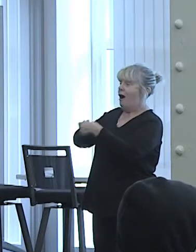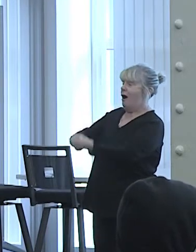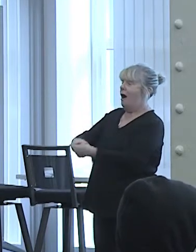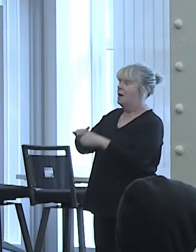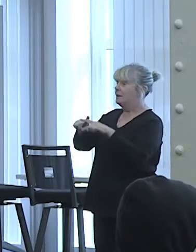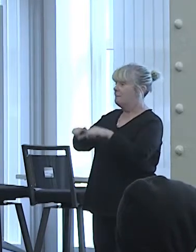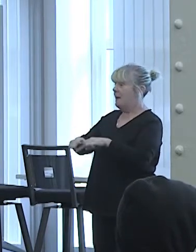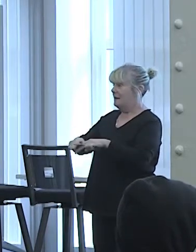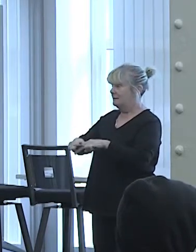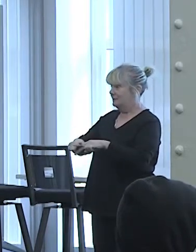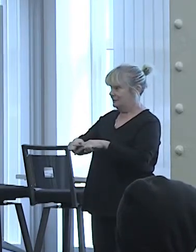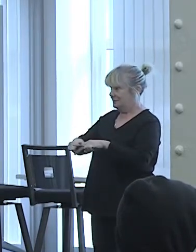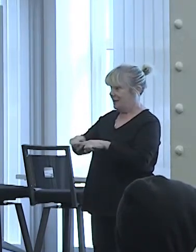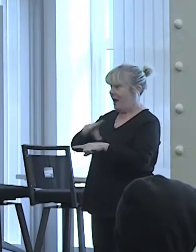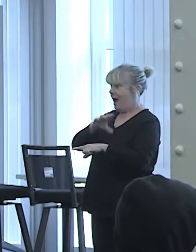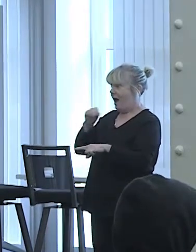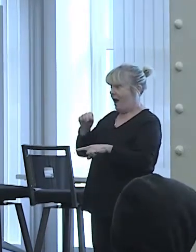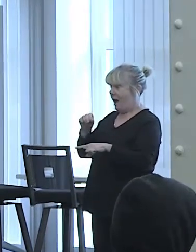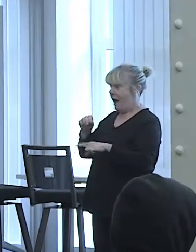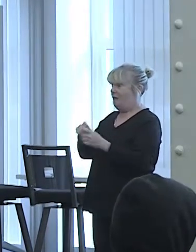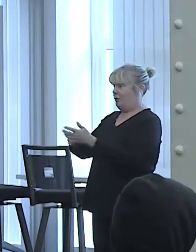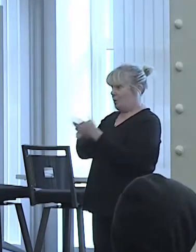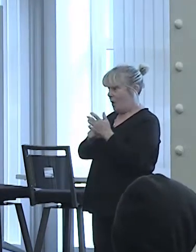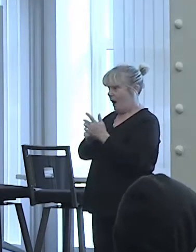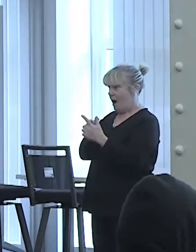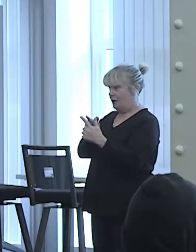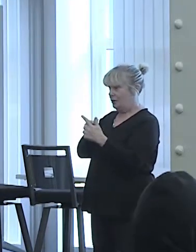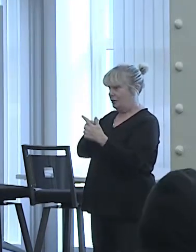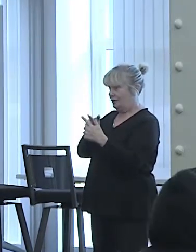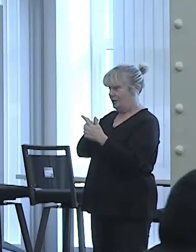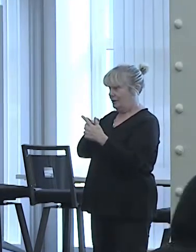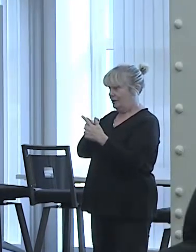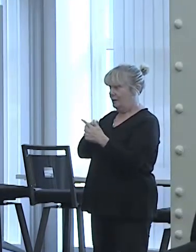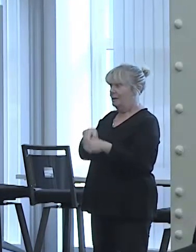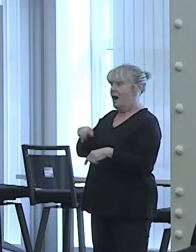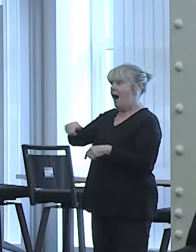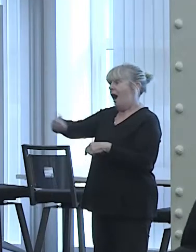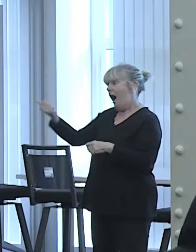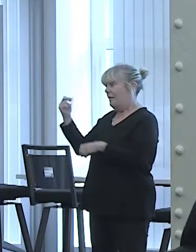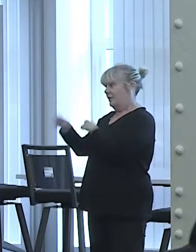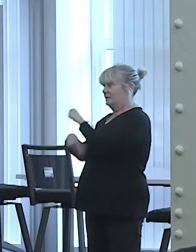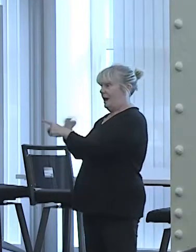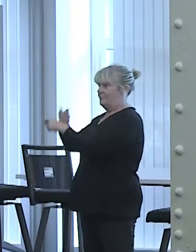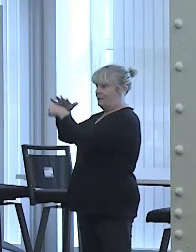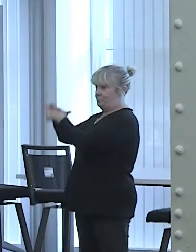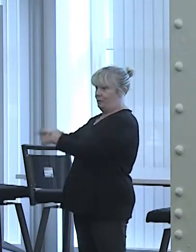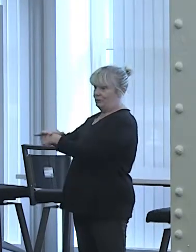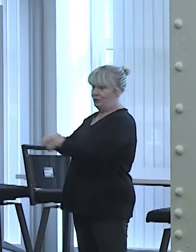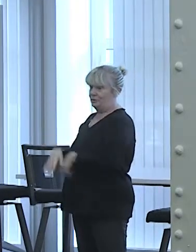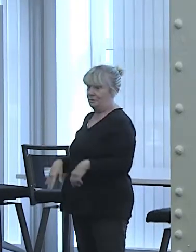and necessary for every other form of oppression. This graph is not displaying correctly,